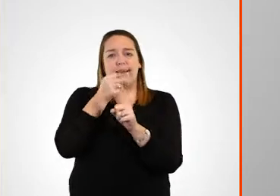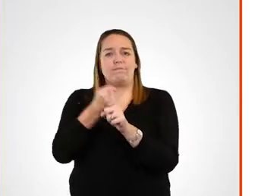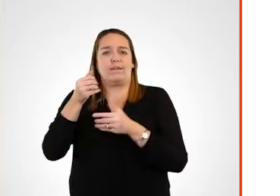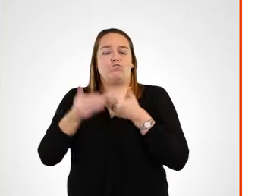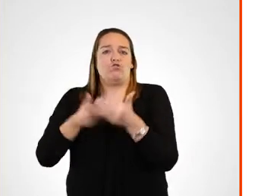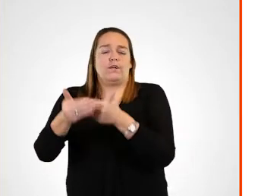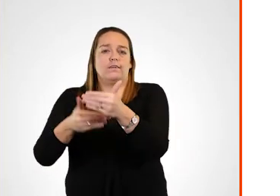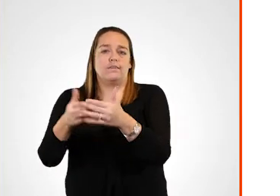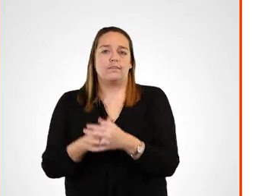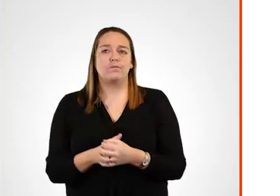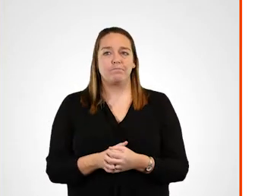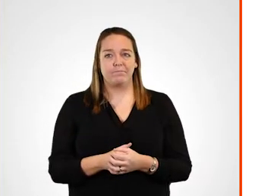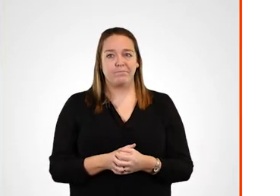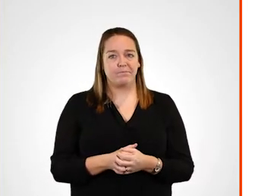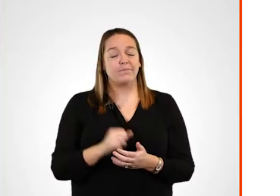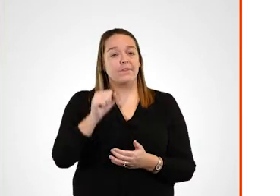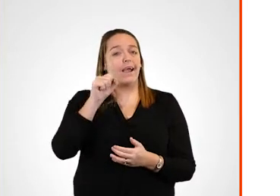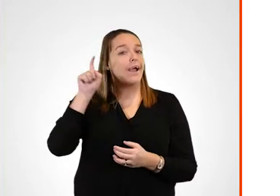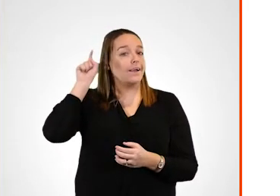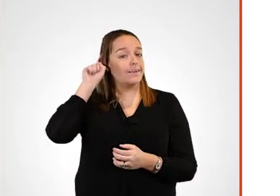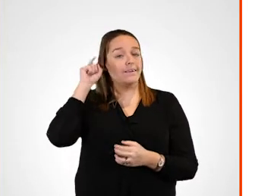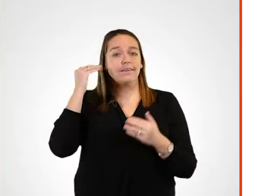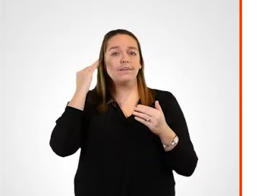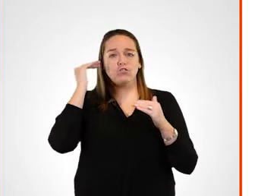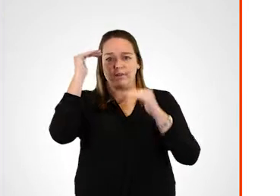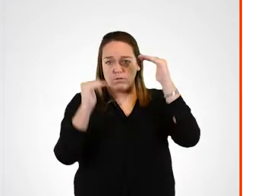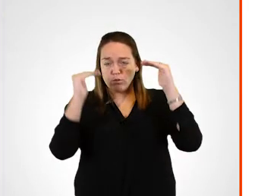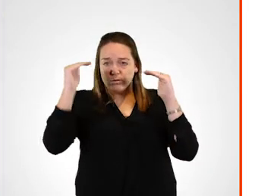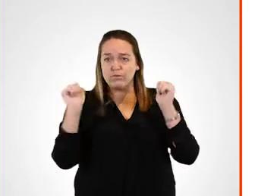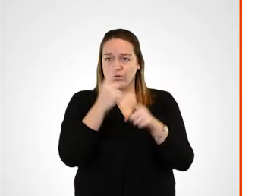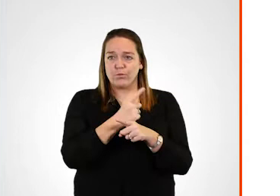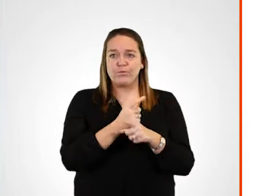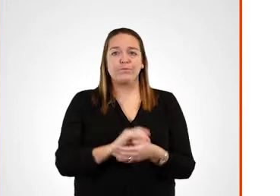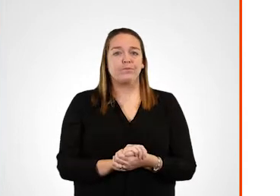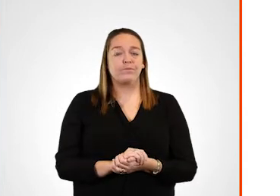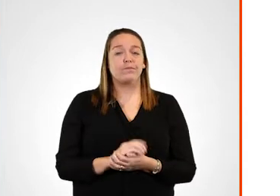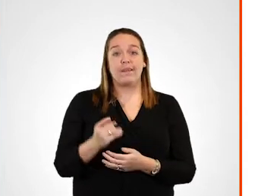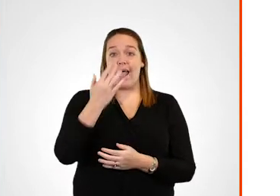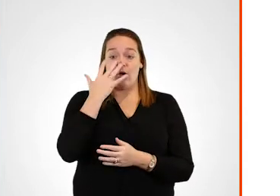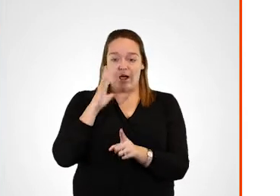Aided hearing levels we've talked about briefly; age at identification of their hearing loss -